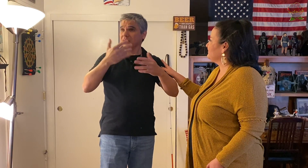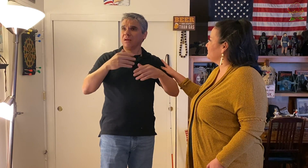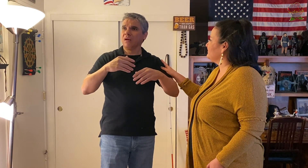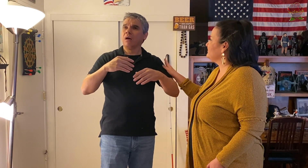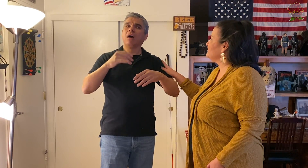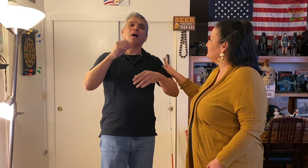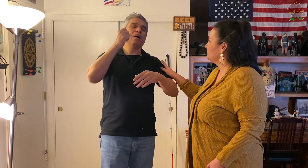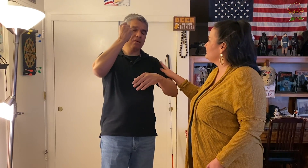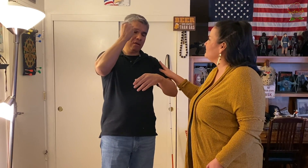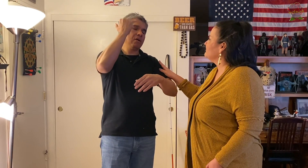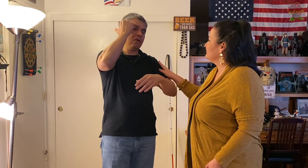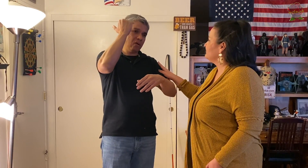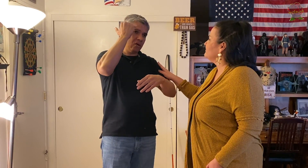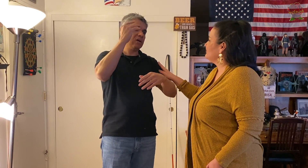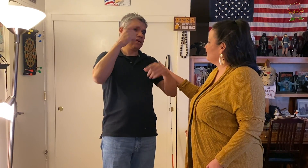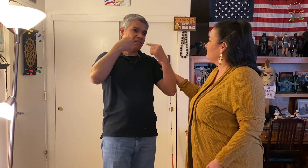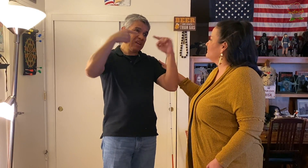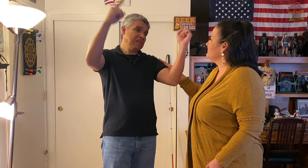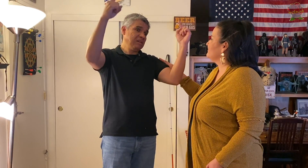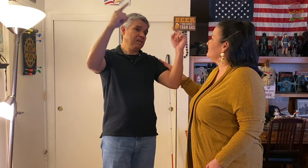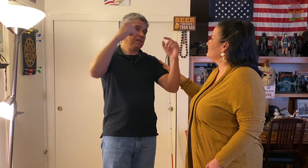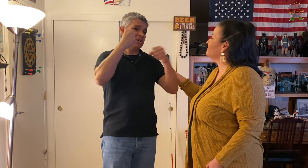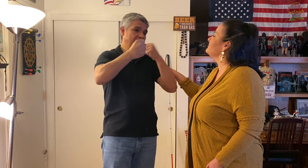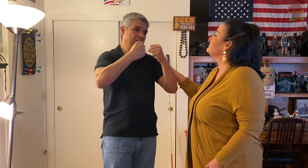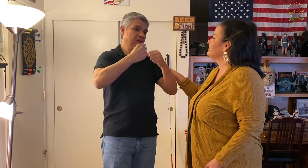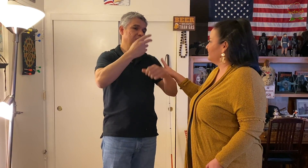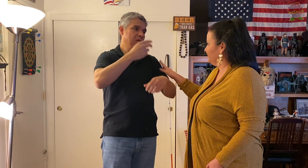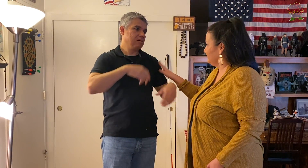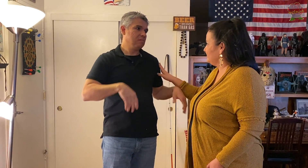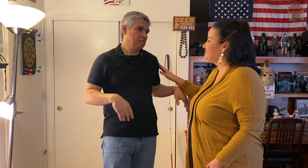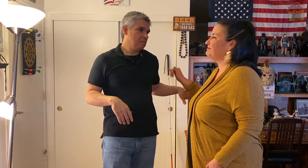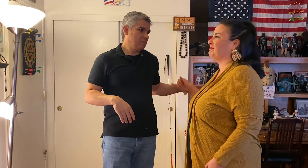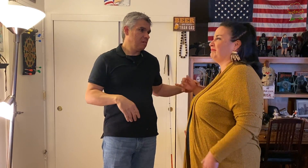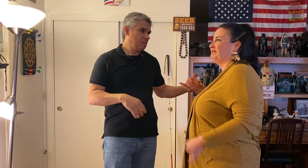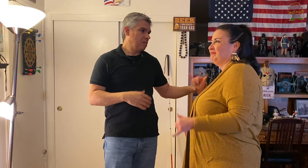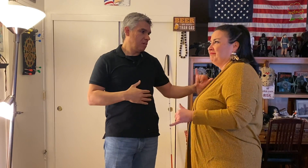It's beautiful. I know he's a famous boxer.